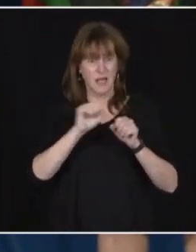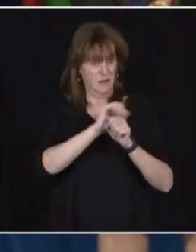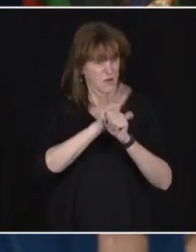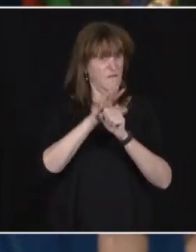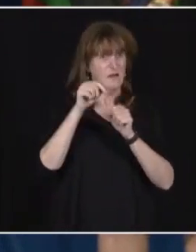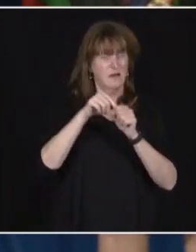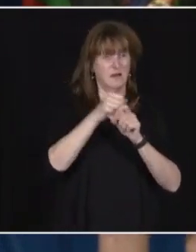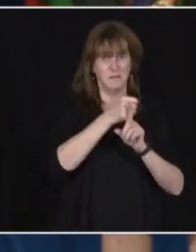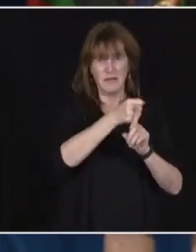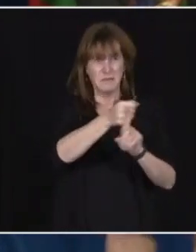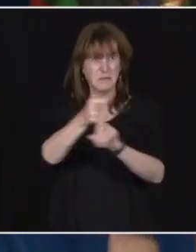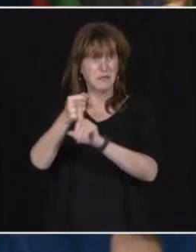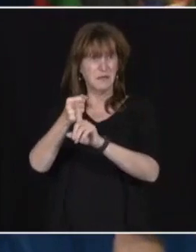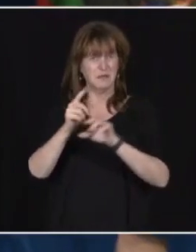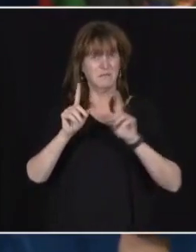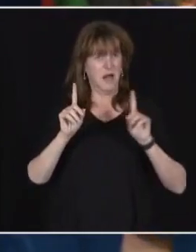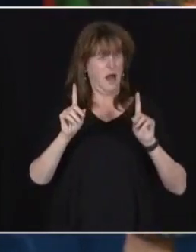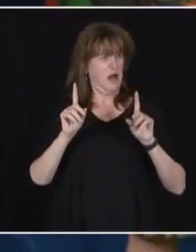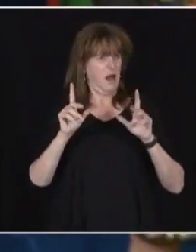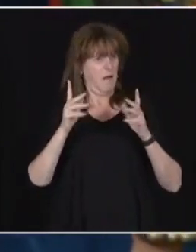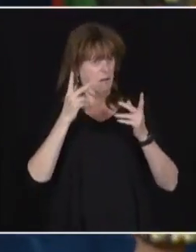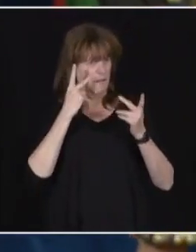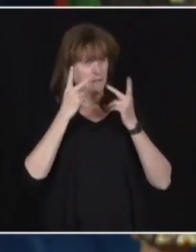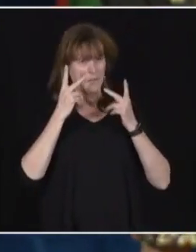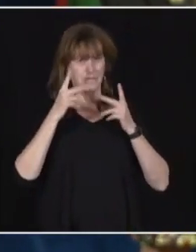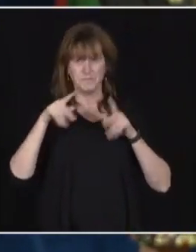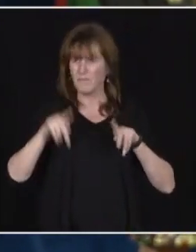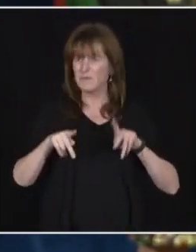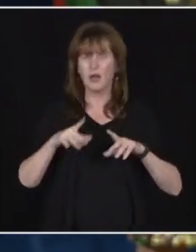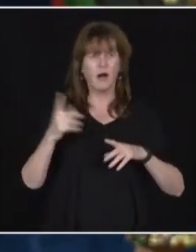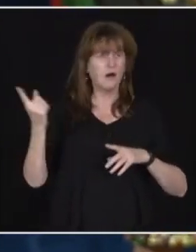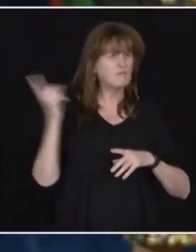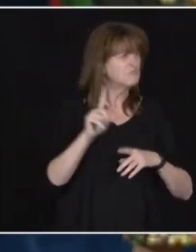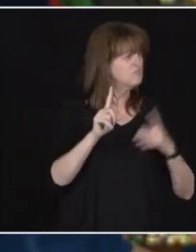has brought out the best in all of us.